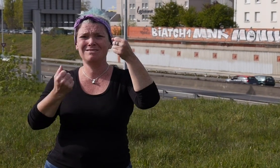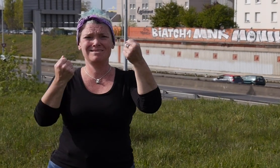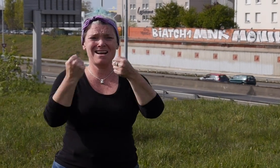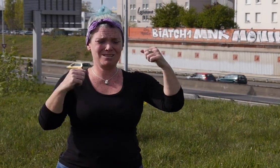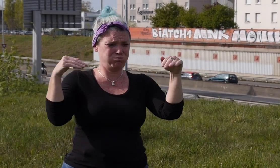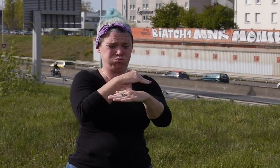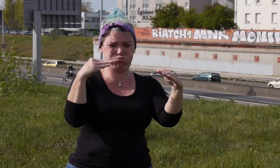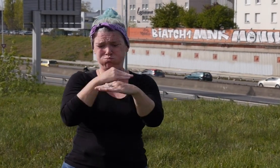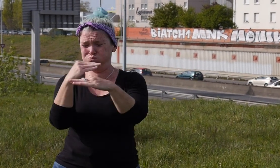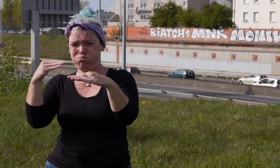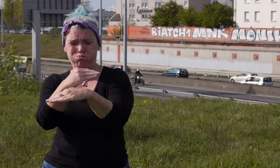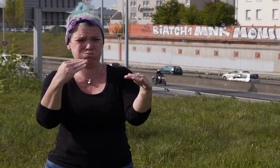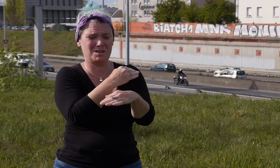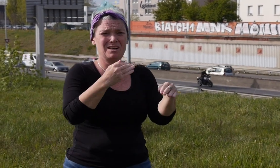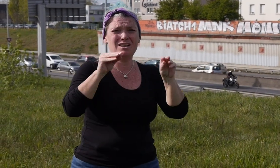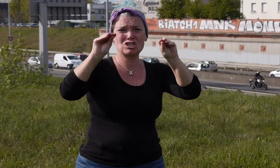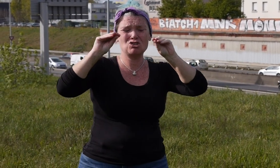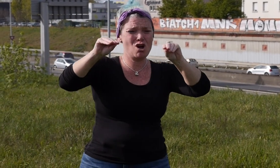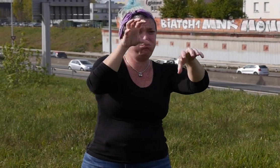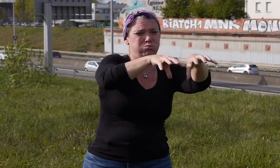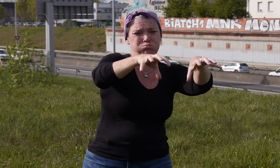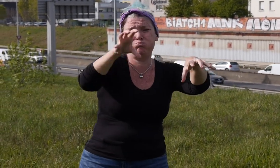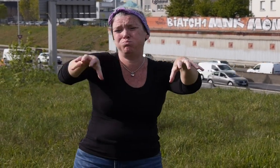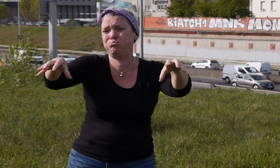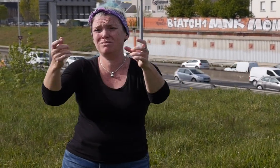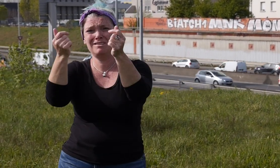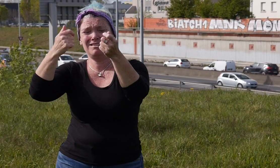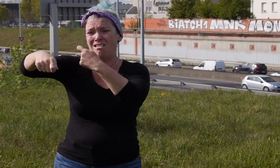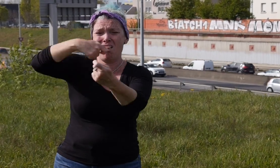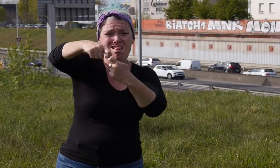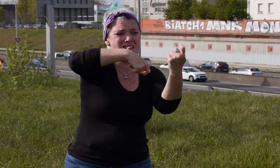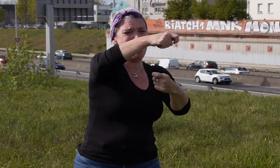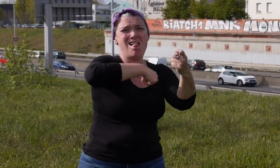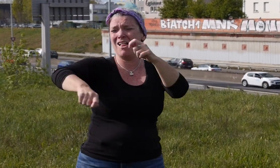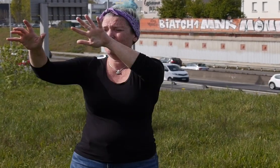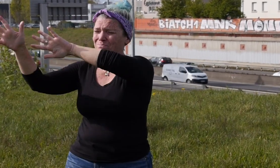cars and shops of commercialism